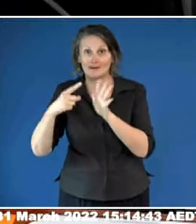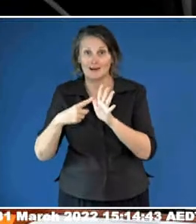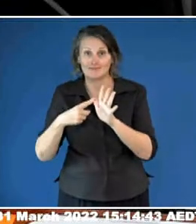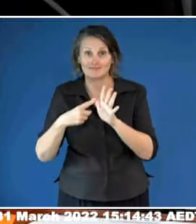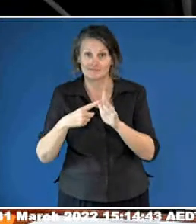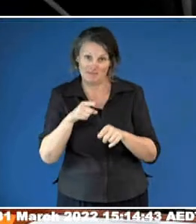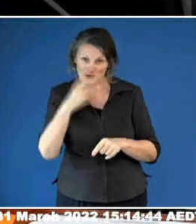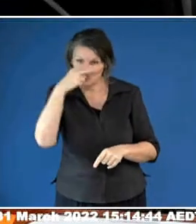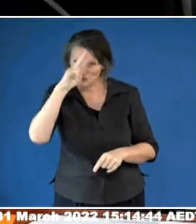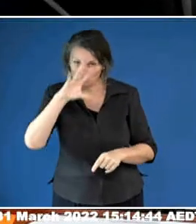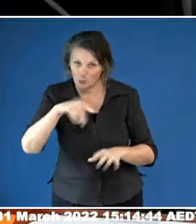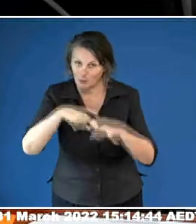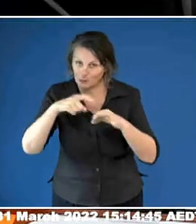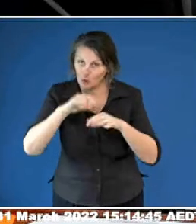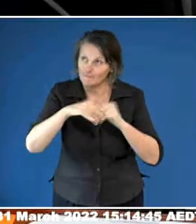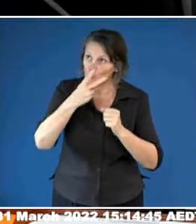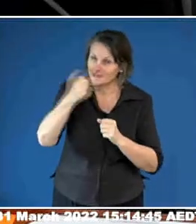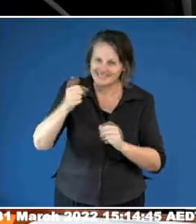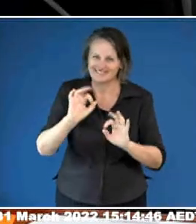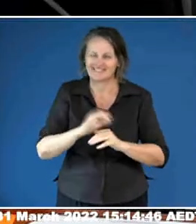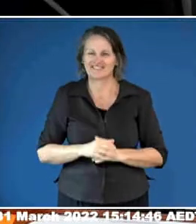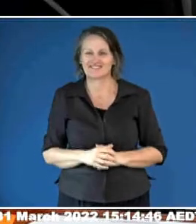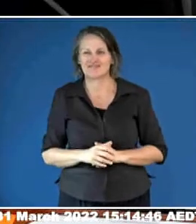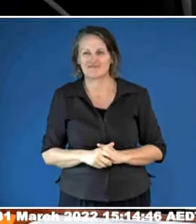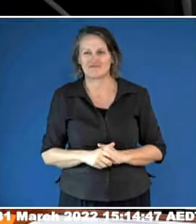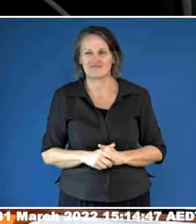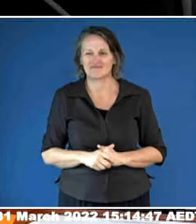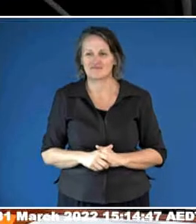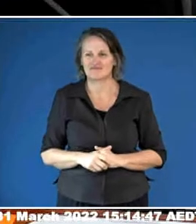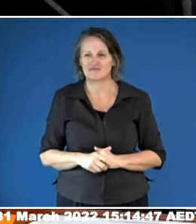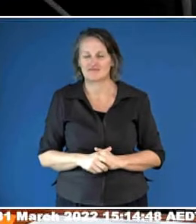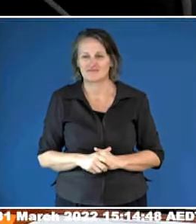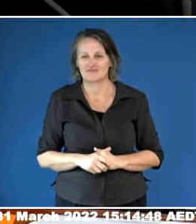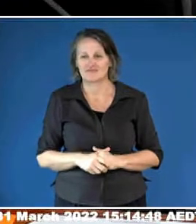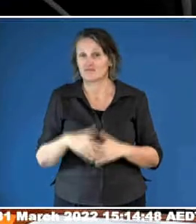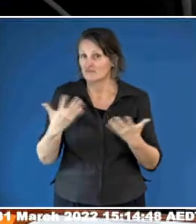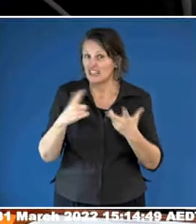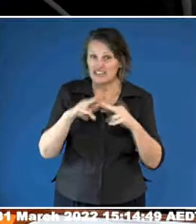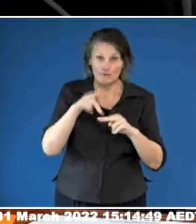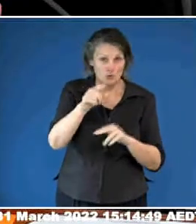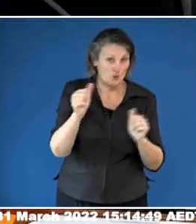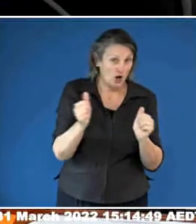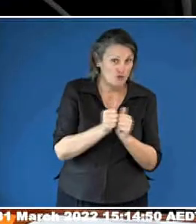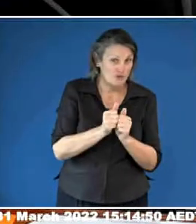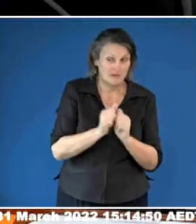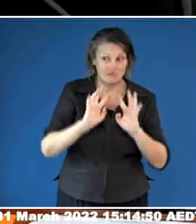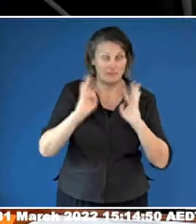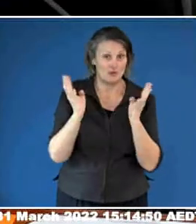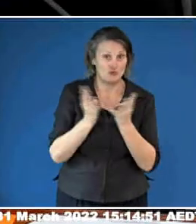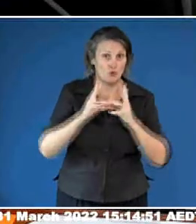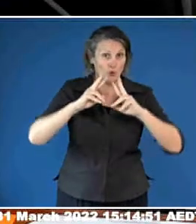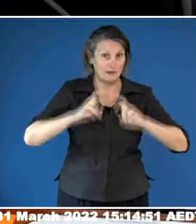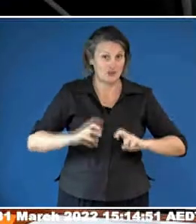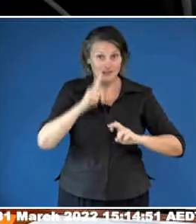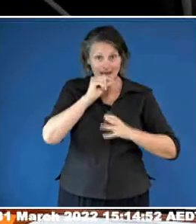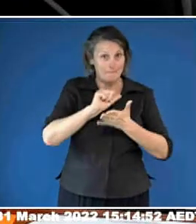If you are agreeable to the Royal Commission publishing that part of the paper,